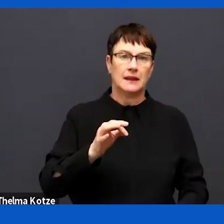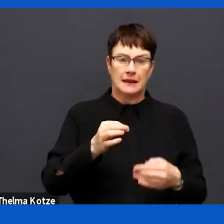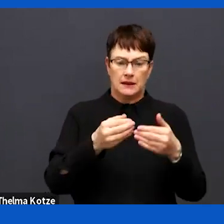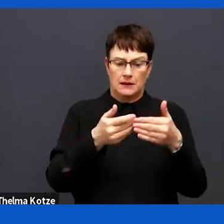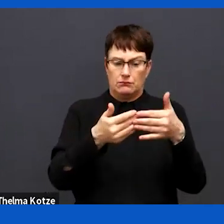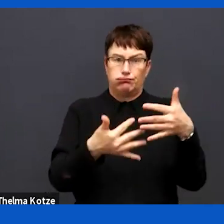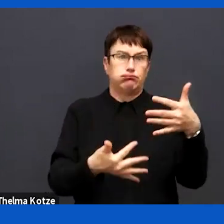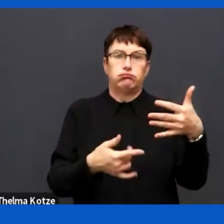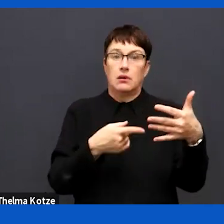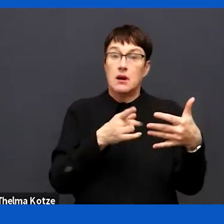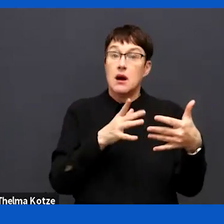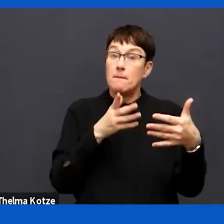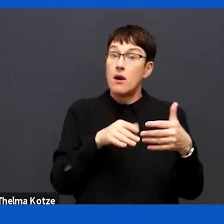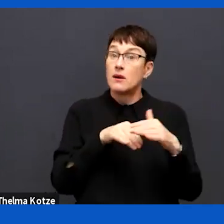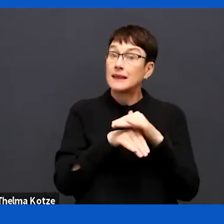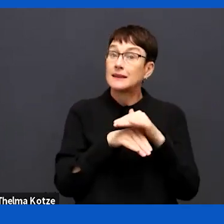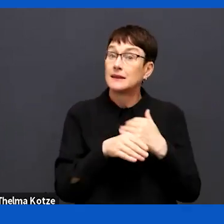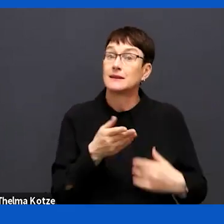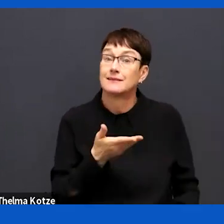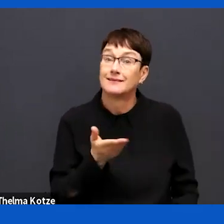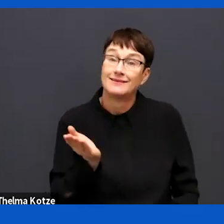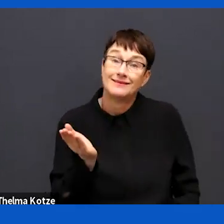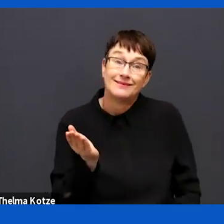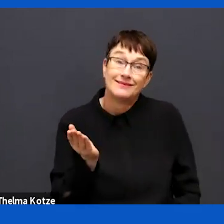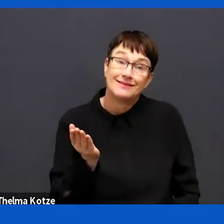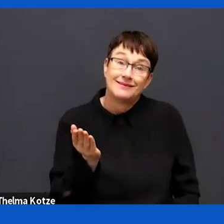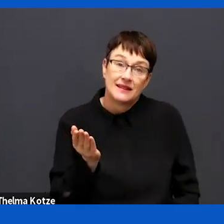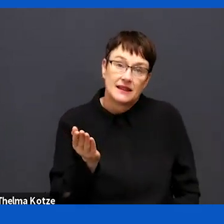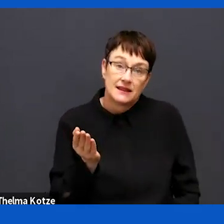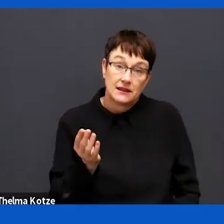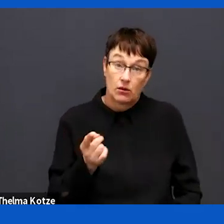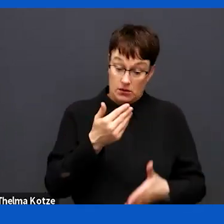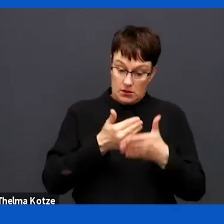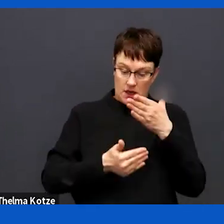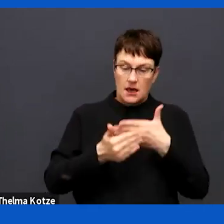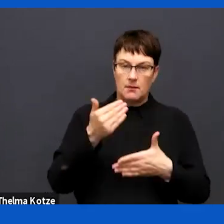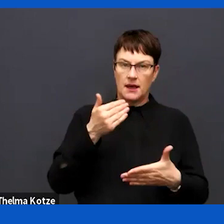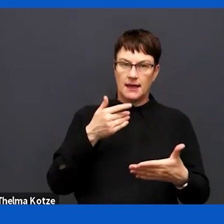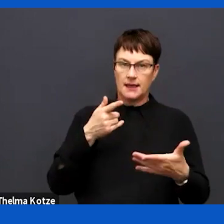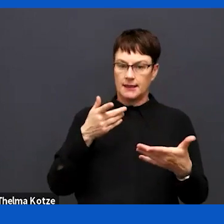And anything that if you feel like doesn't help the people that create those to get